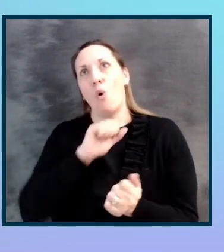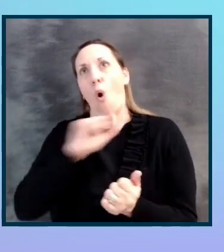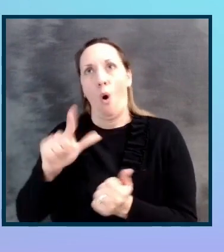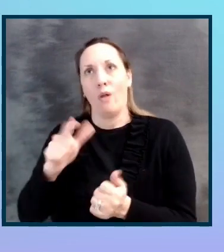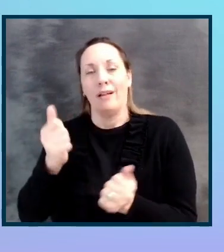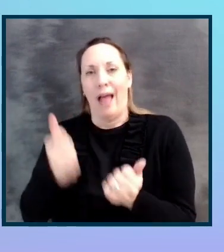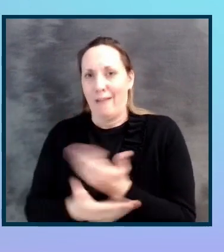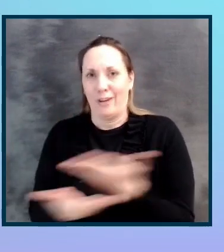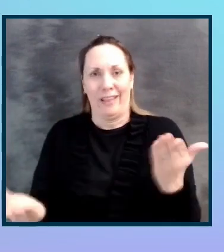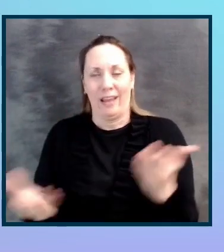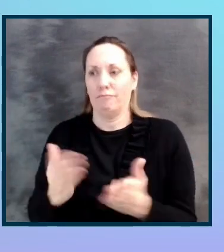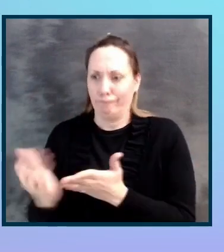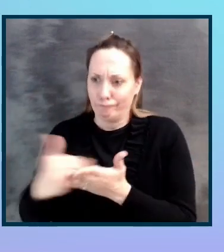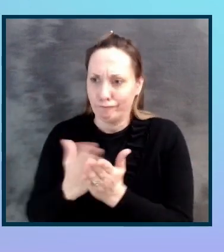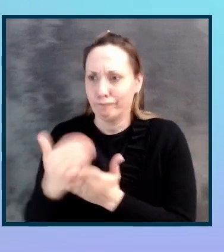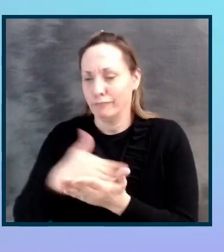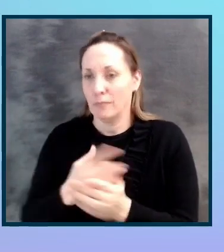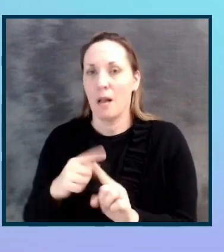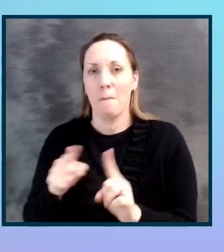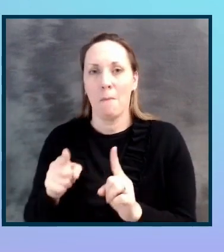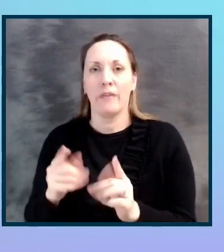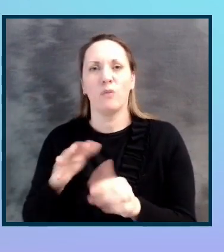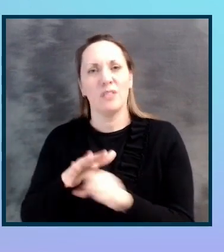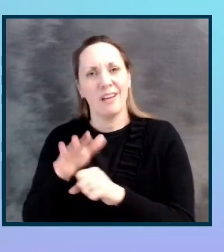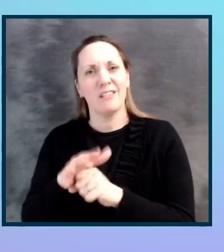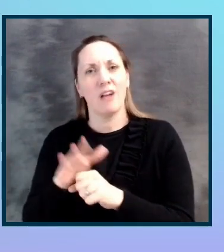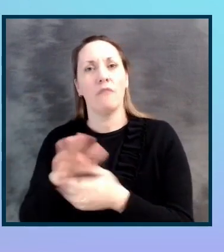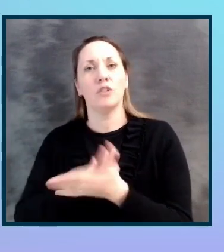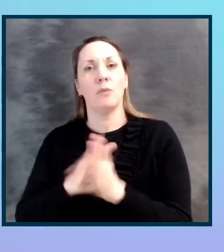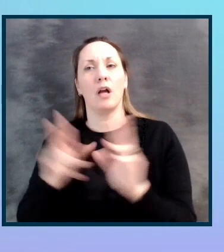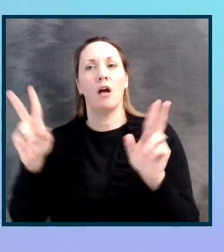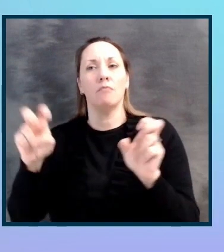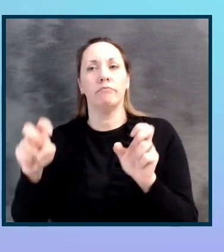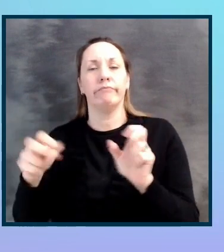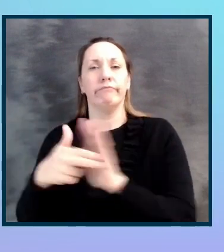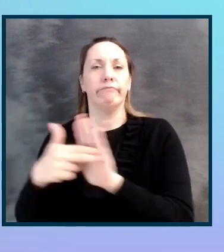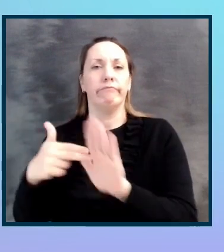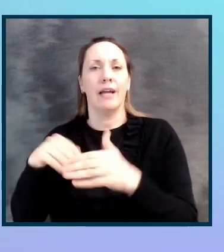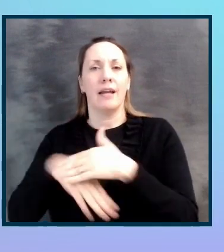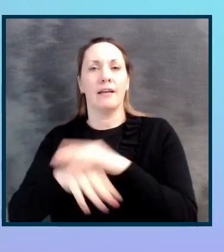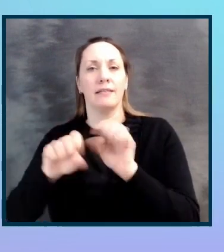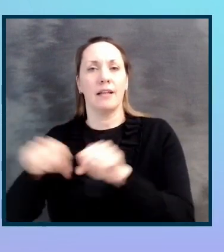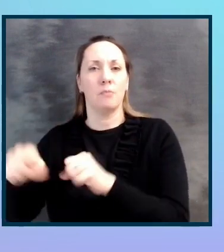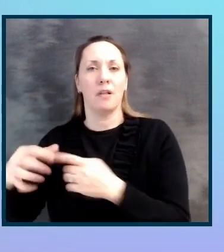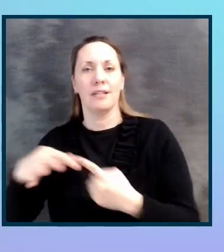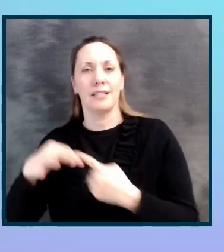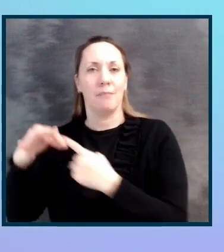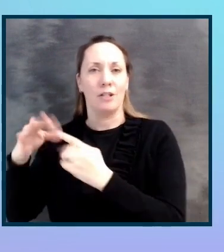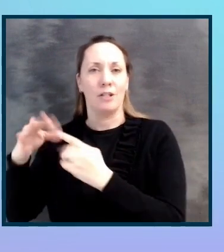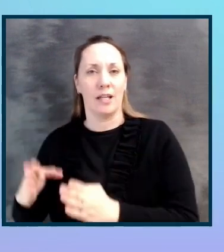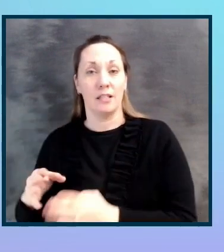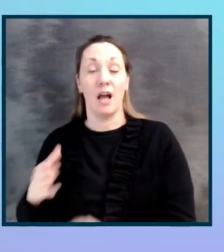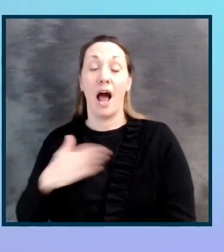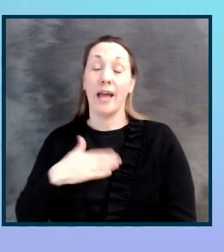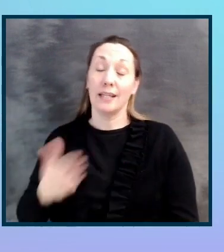and outs from accessibility side of things to become an accessibility specialist. The one thing I can suggest to you if you wanna become an accessibility specialist,